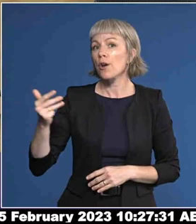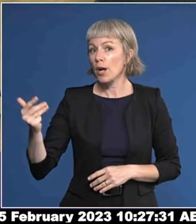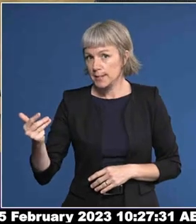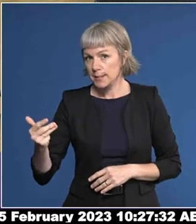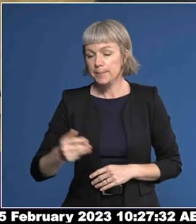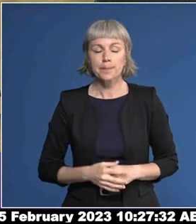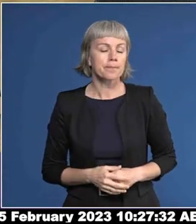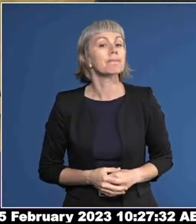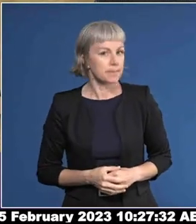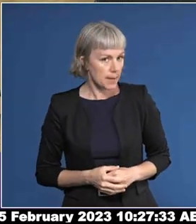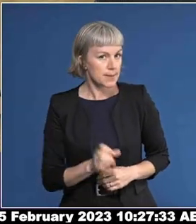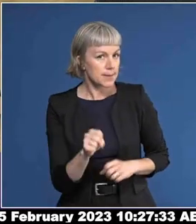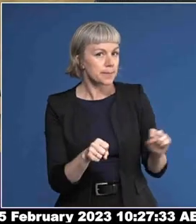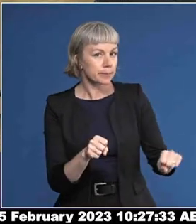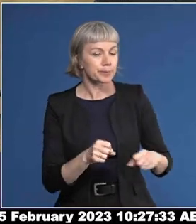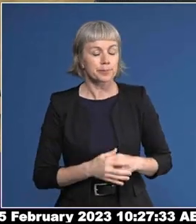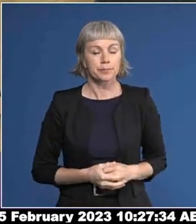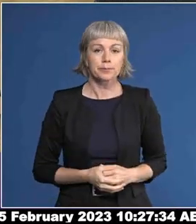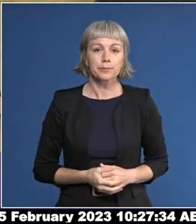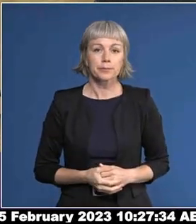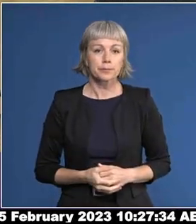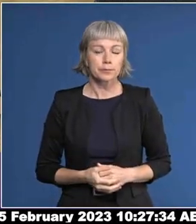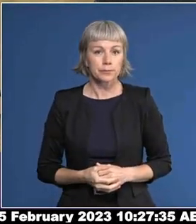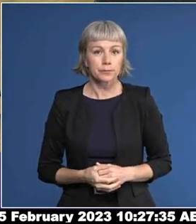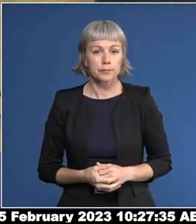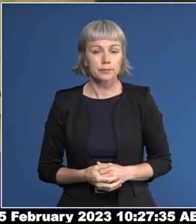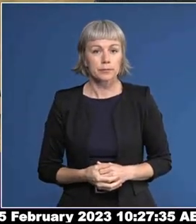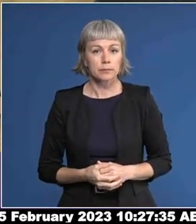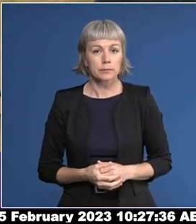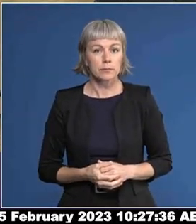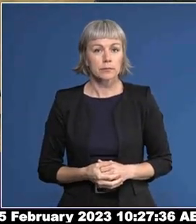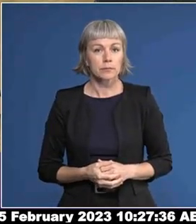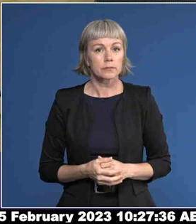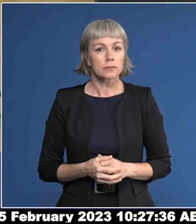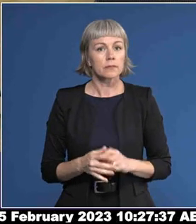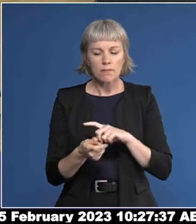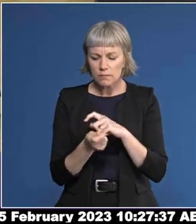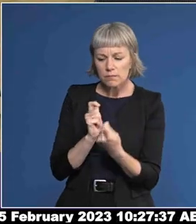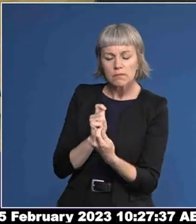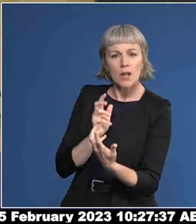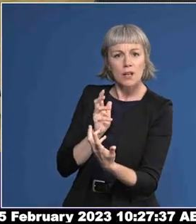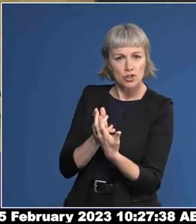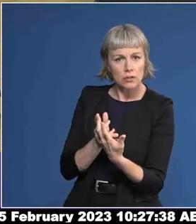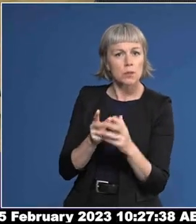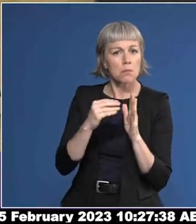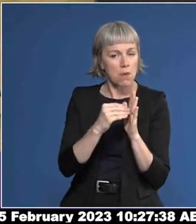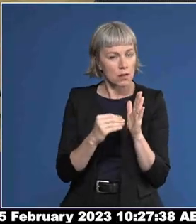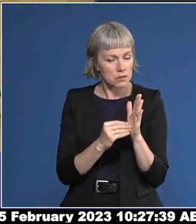Okay. Other than a reasonable adjustment policy, are there any other particular policies or